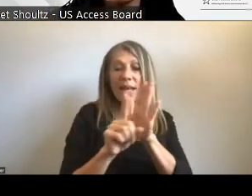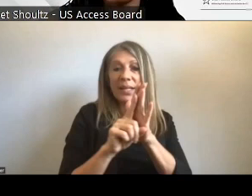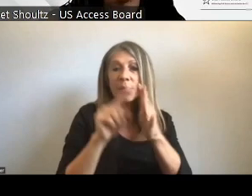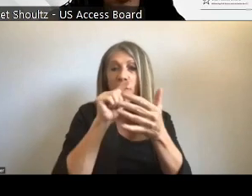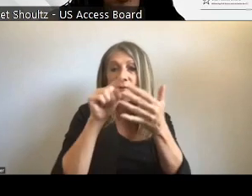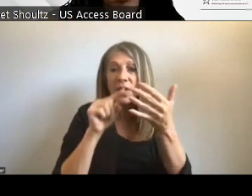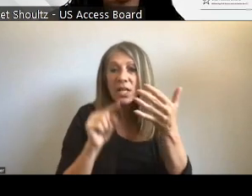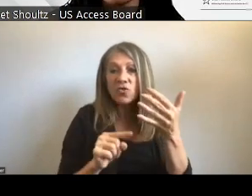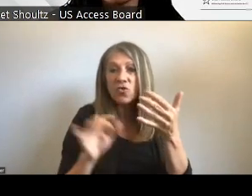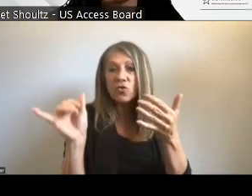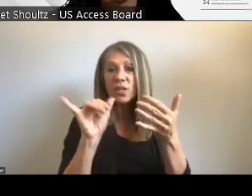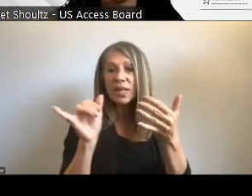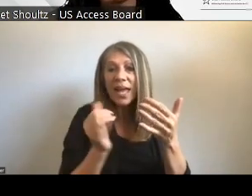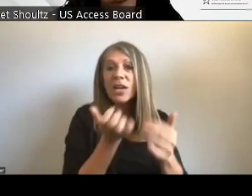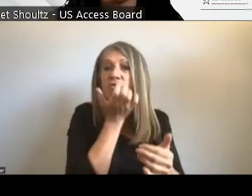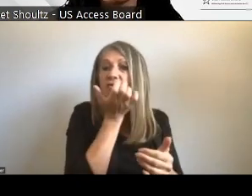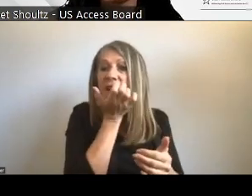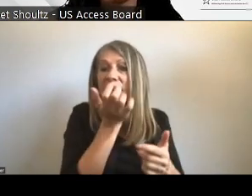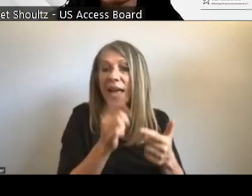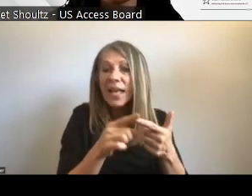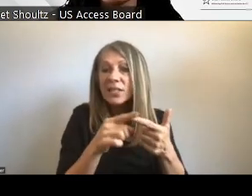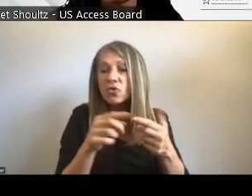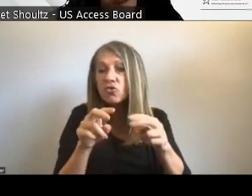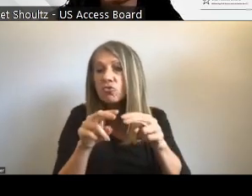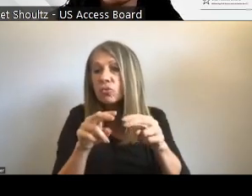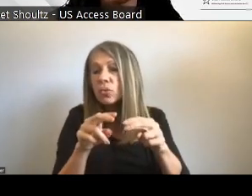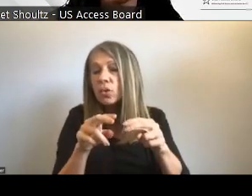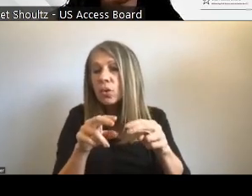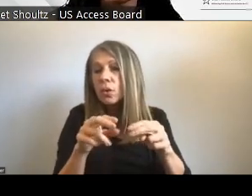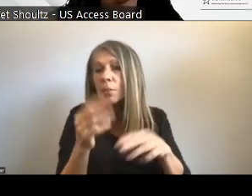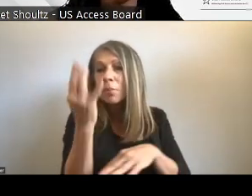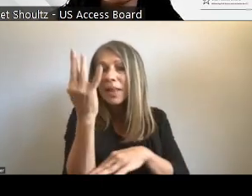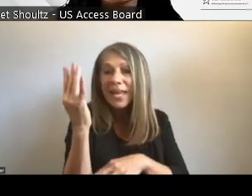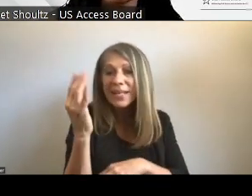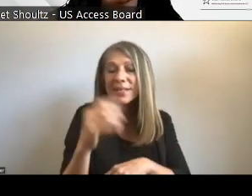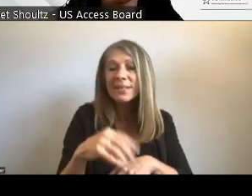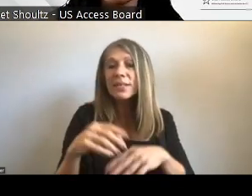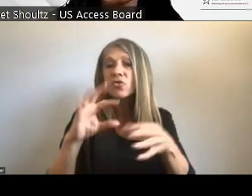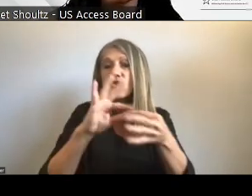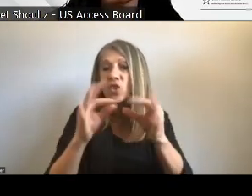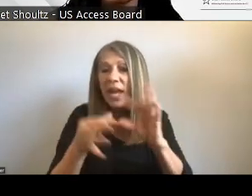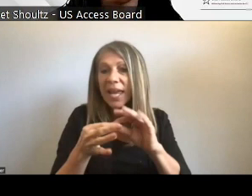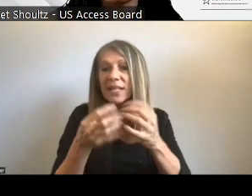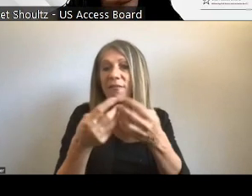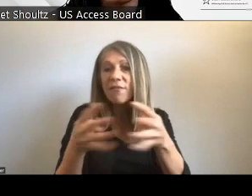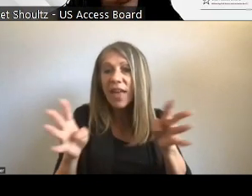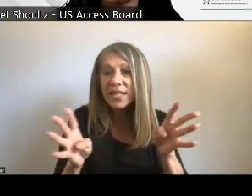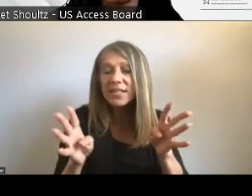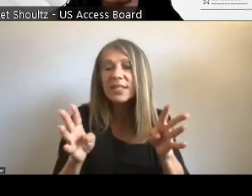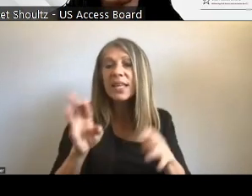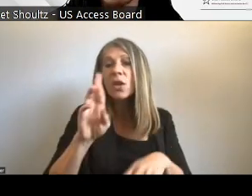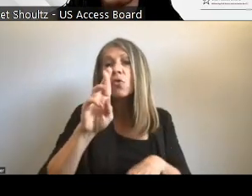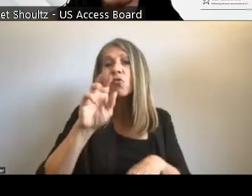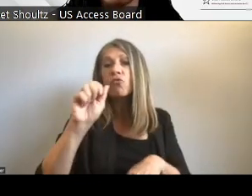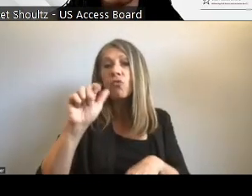such as grass strips, landscaping, planters, chains, fencing, railings, or other barriers."